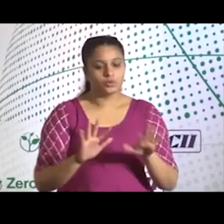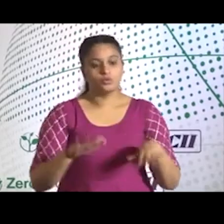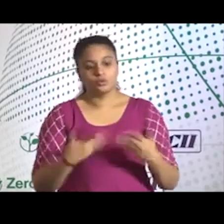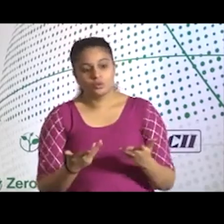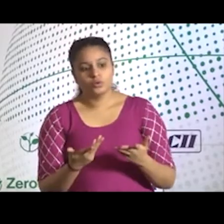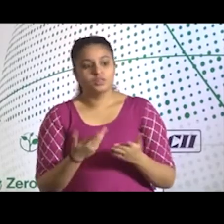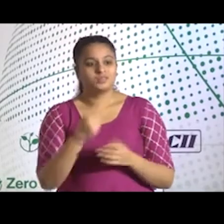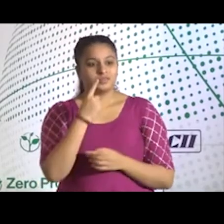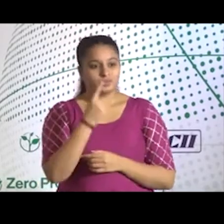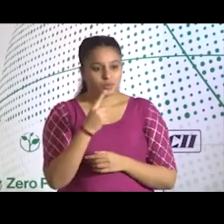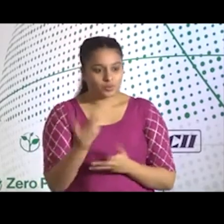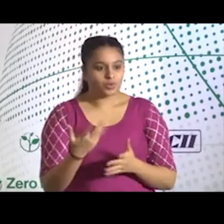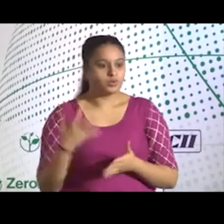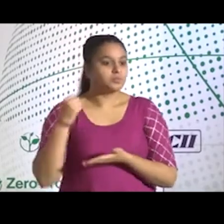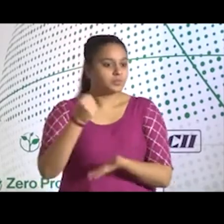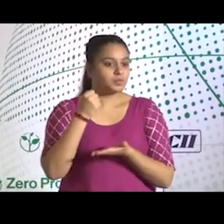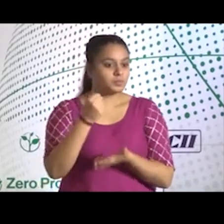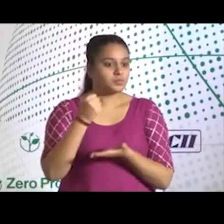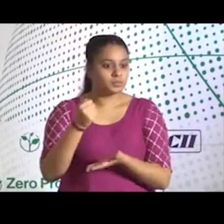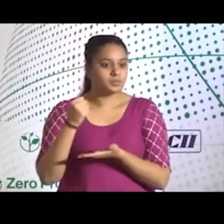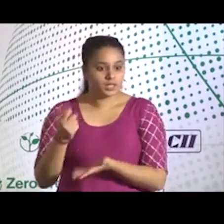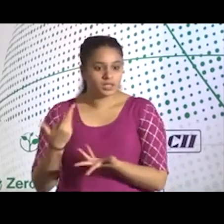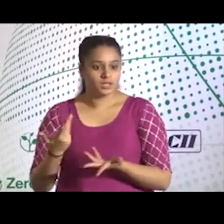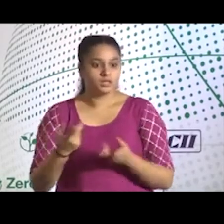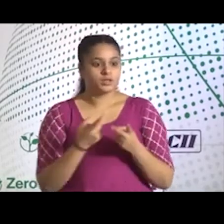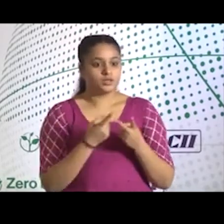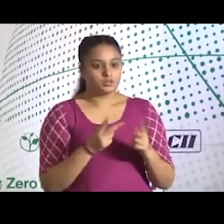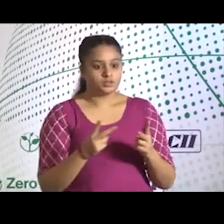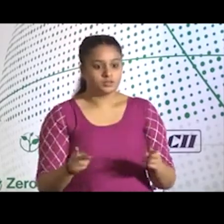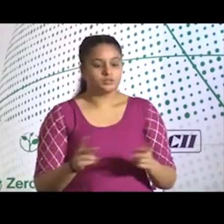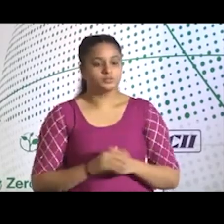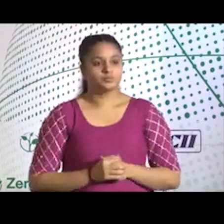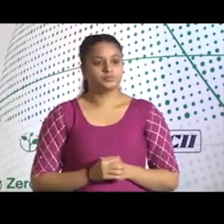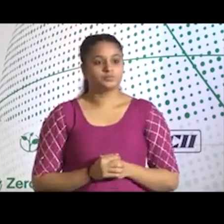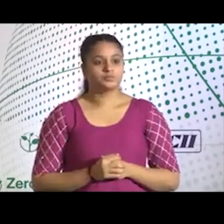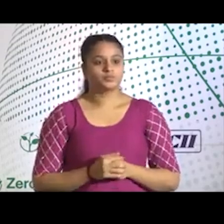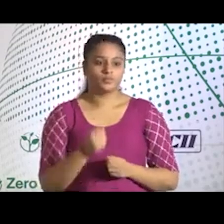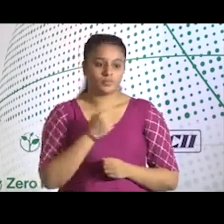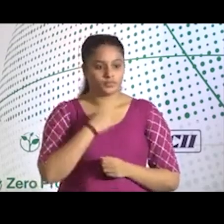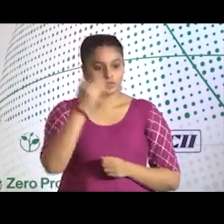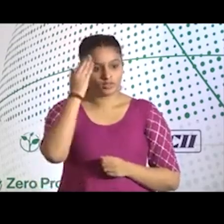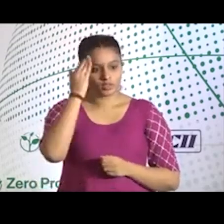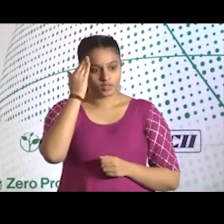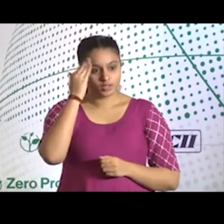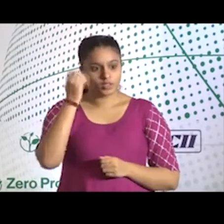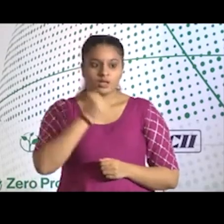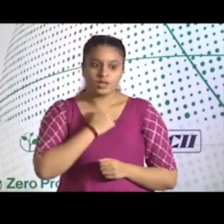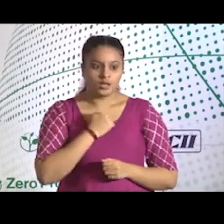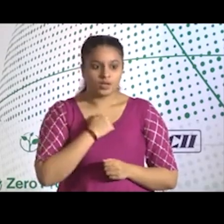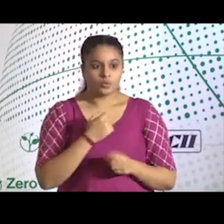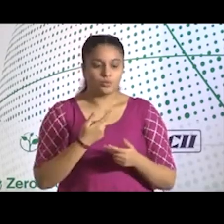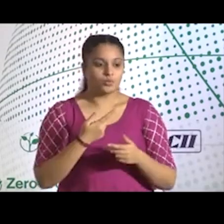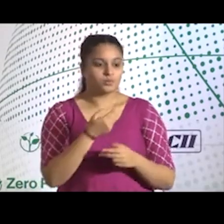financially as as time wise towards this community. I know I am digging back a lot